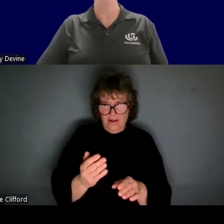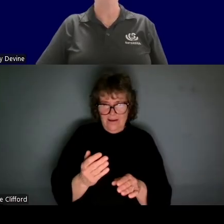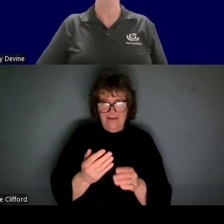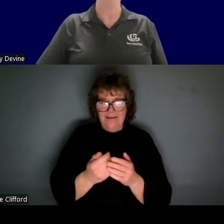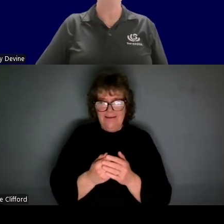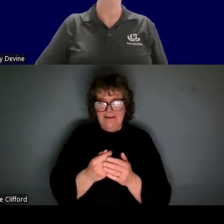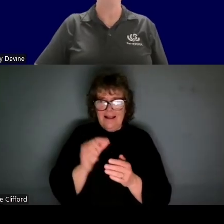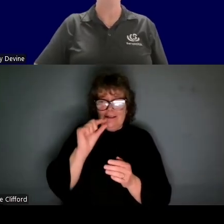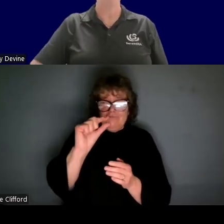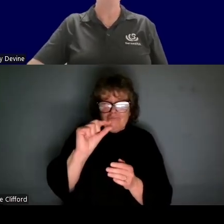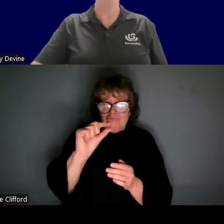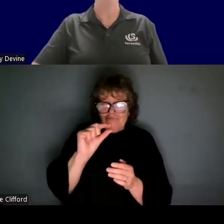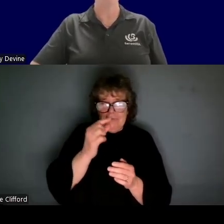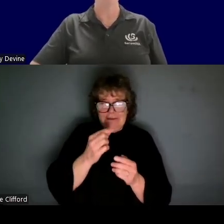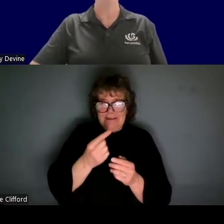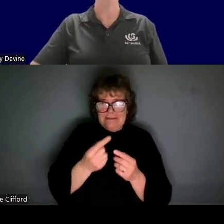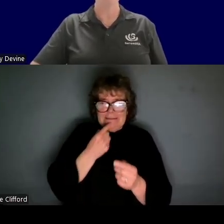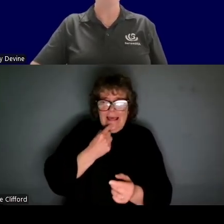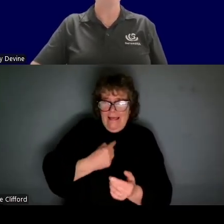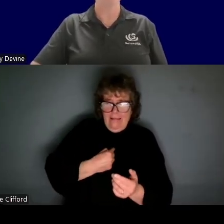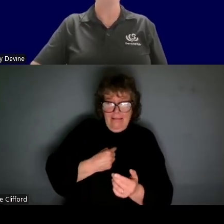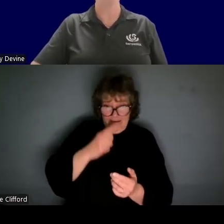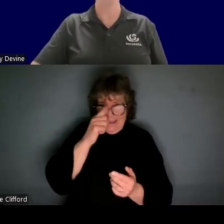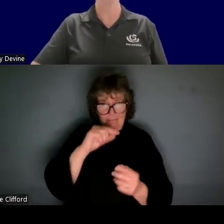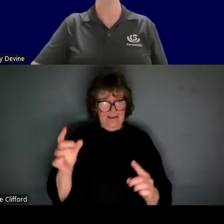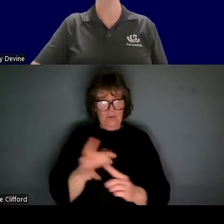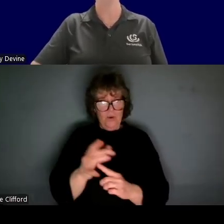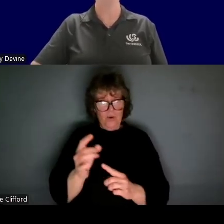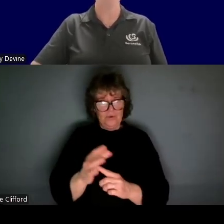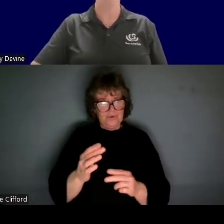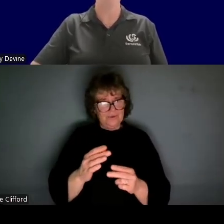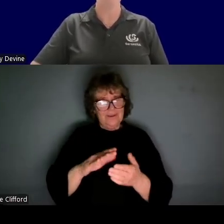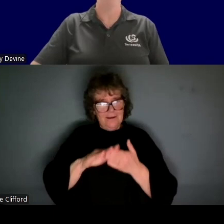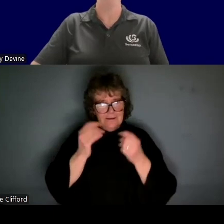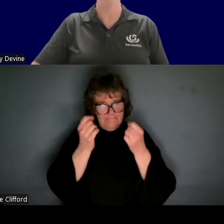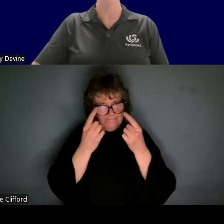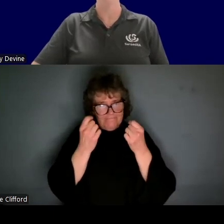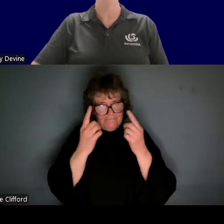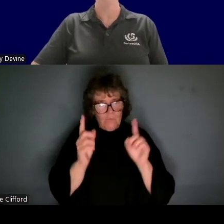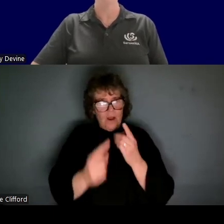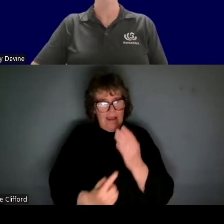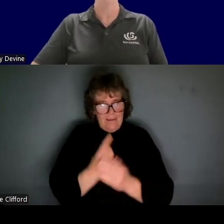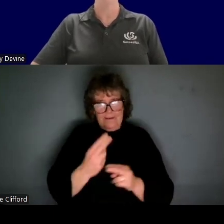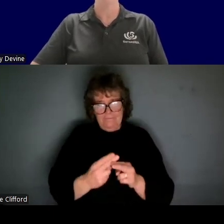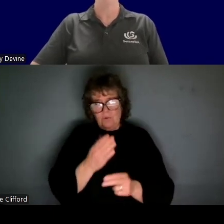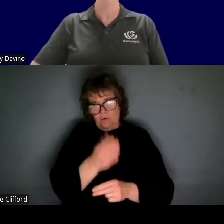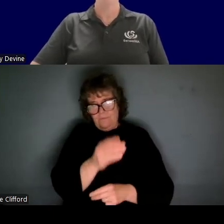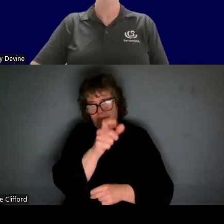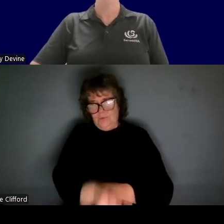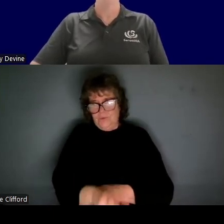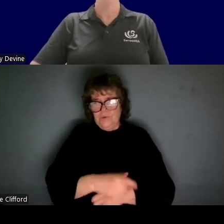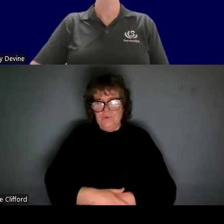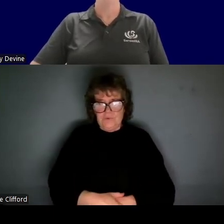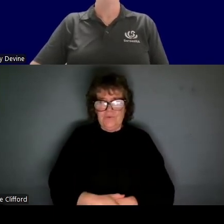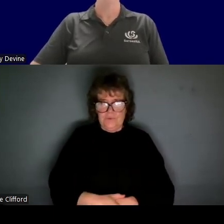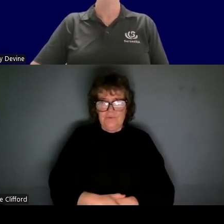but for us it's very important for us to be able to understand what's happening for that person.